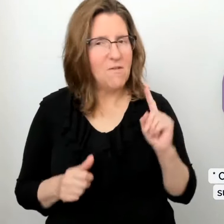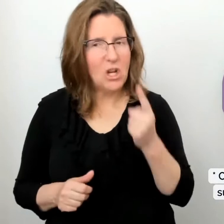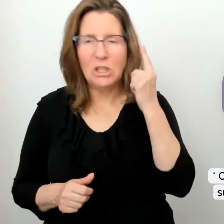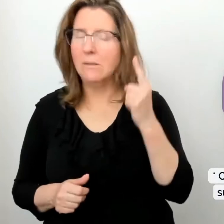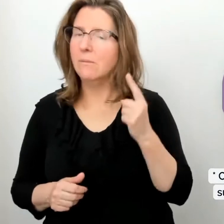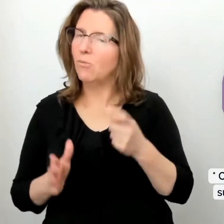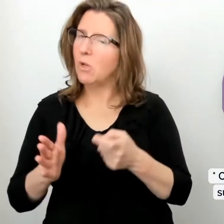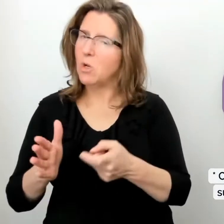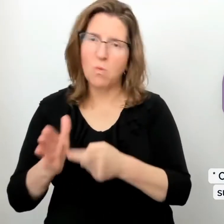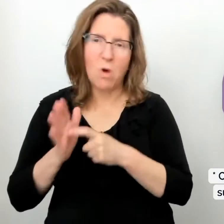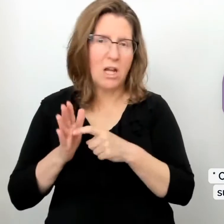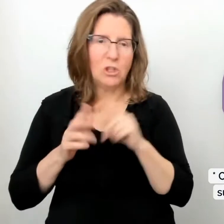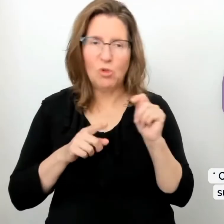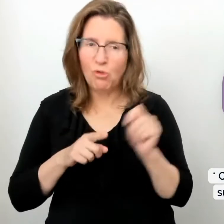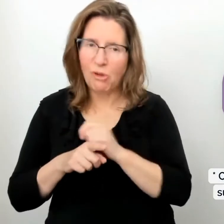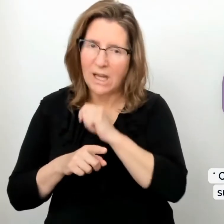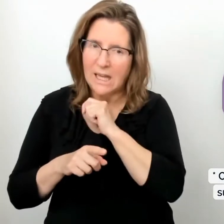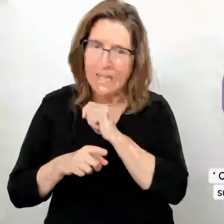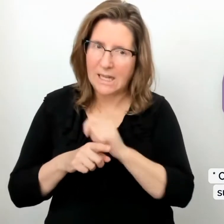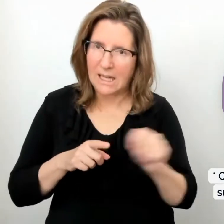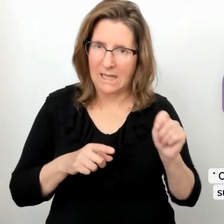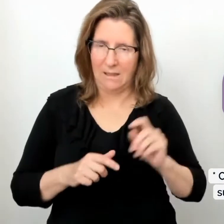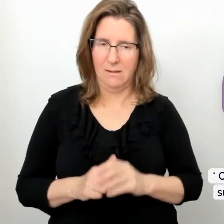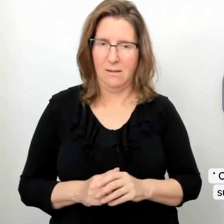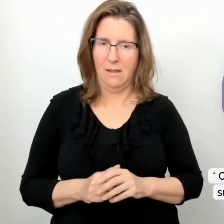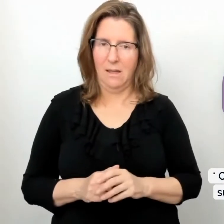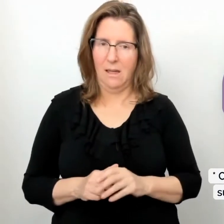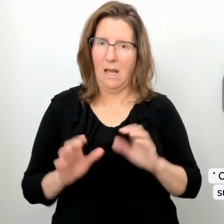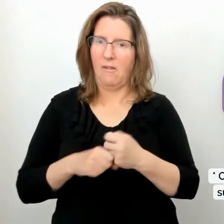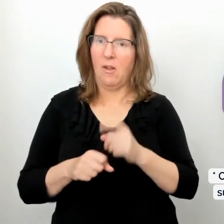The software and the student will require training.